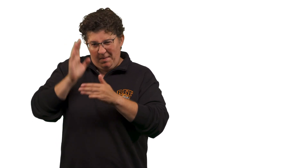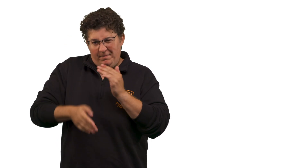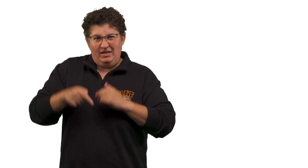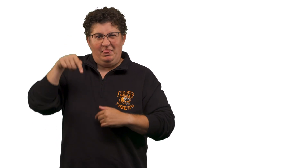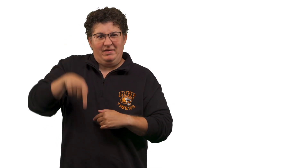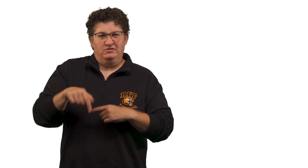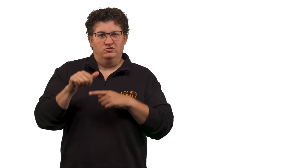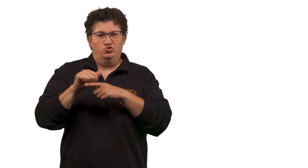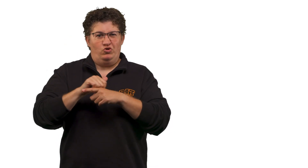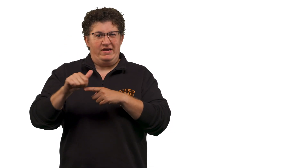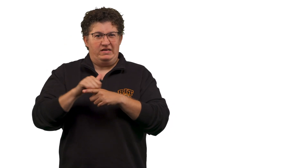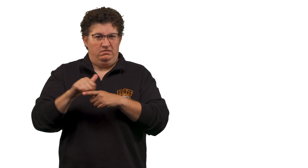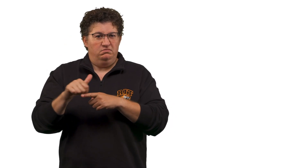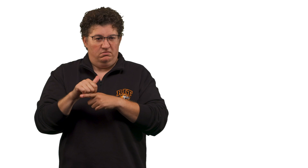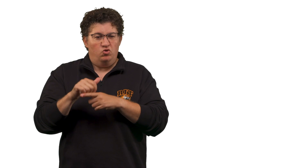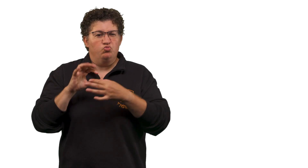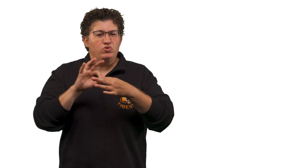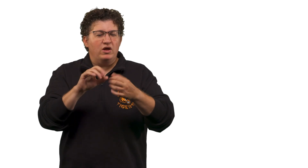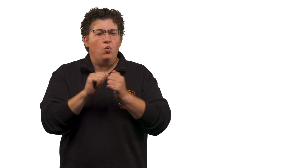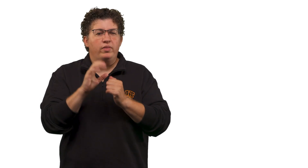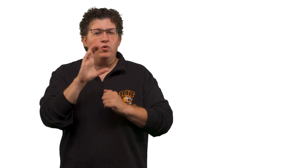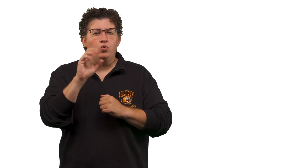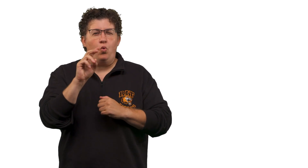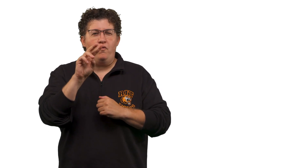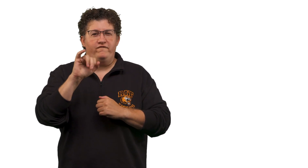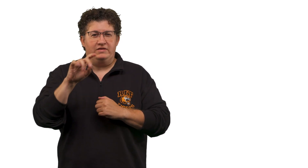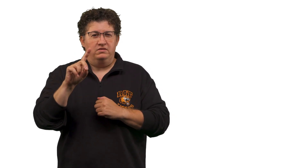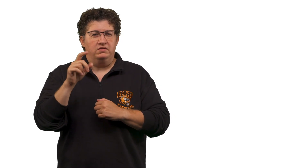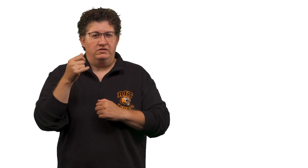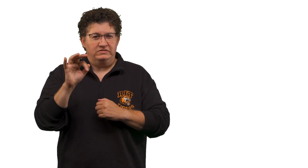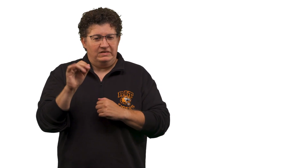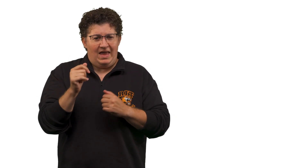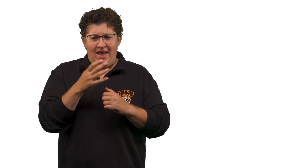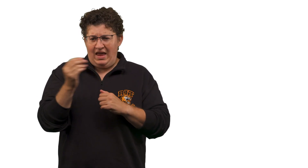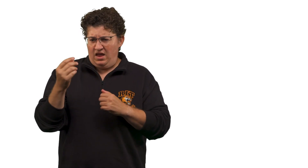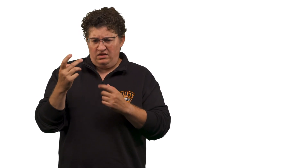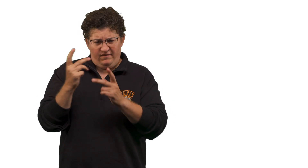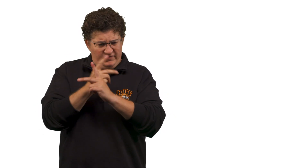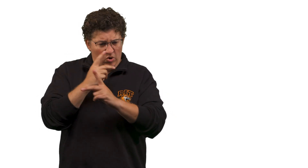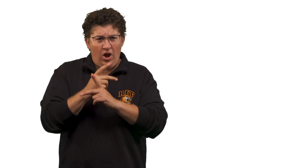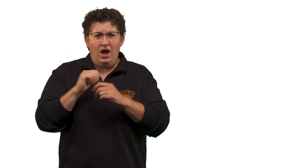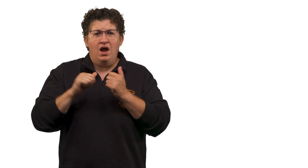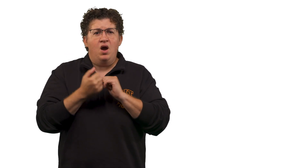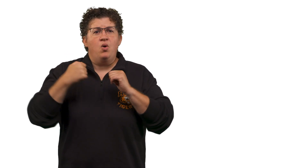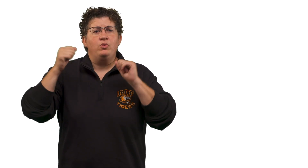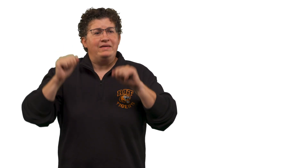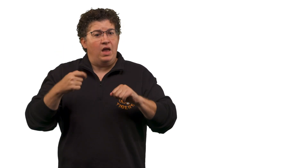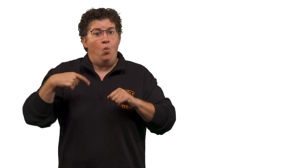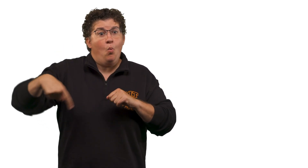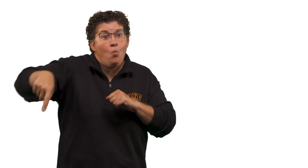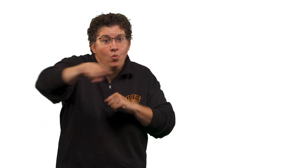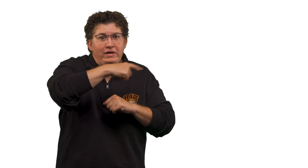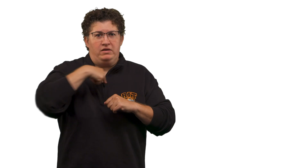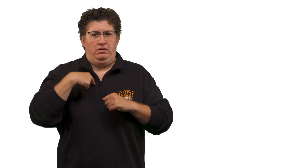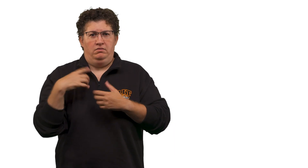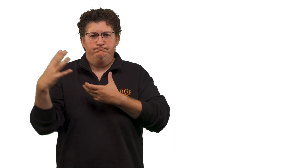should completed this educational course related to COVID-19 and determine how we can each